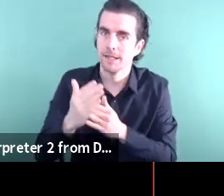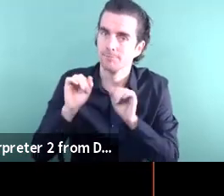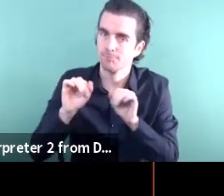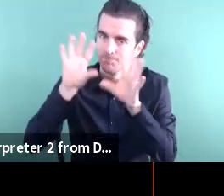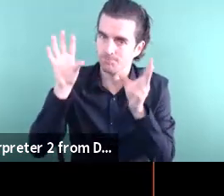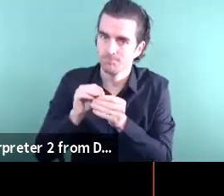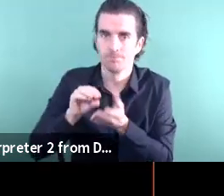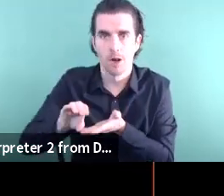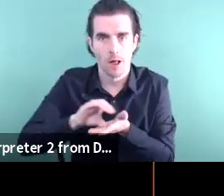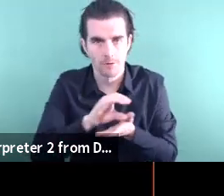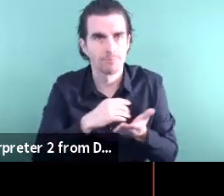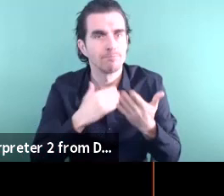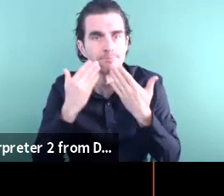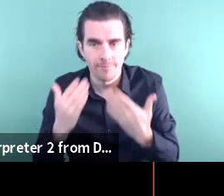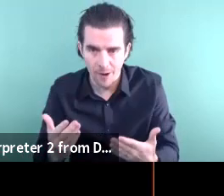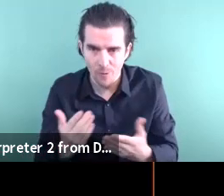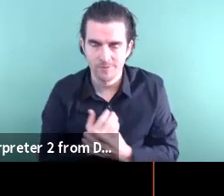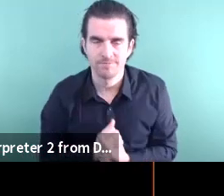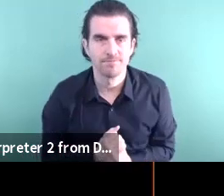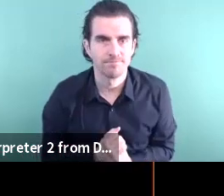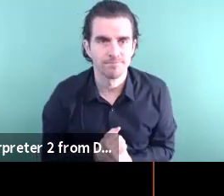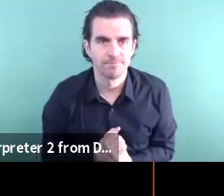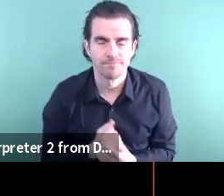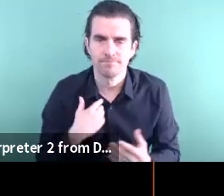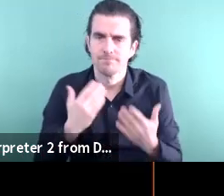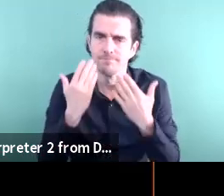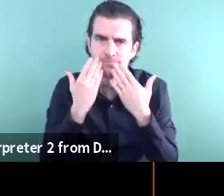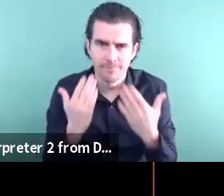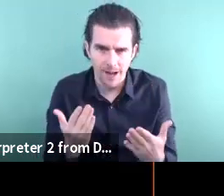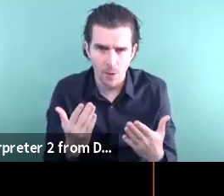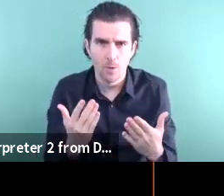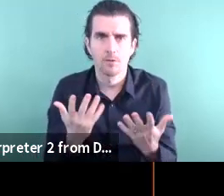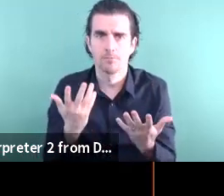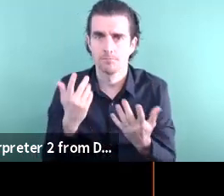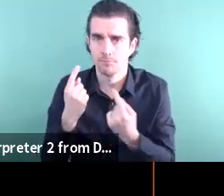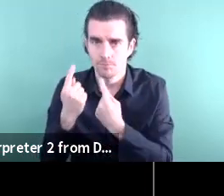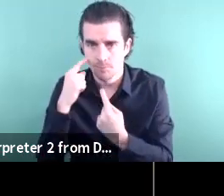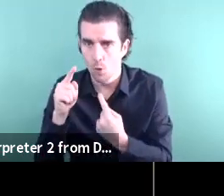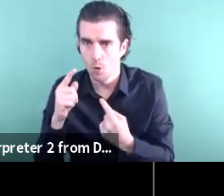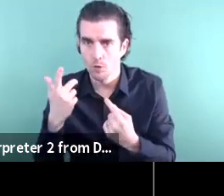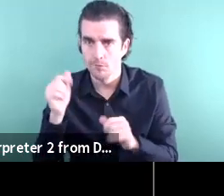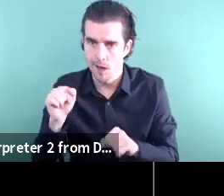and his advocacy work across the Pacific too. So, we're getting short of time now, we've got